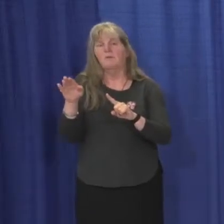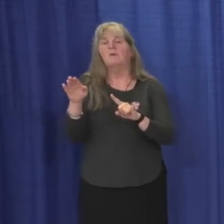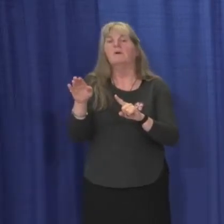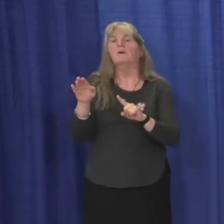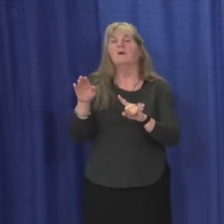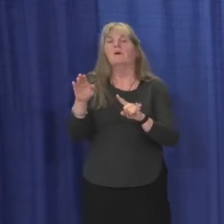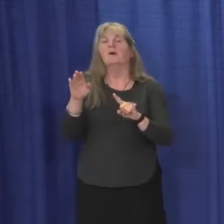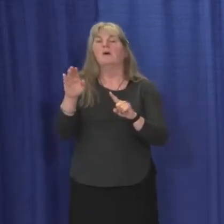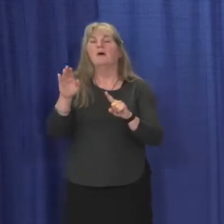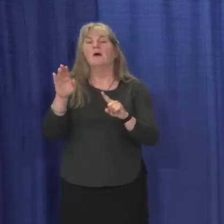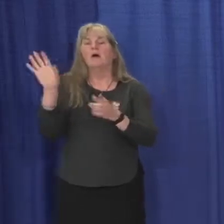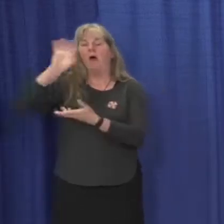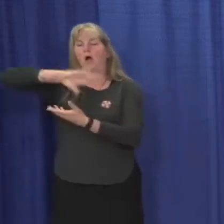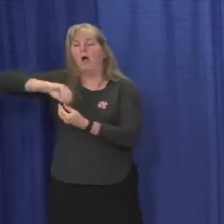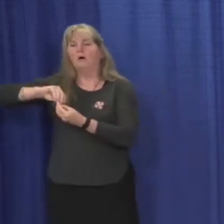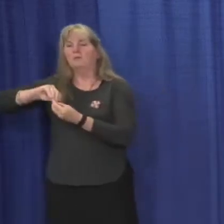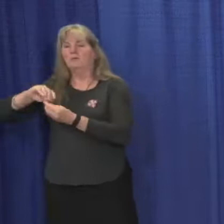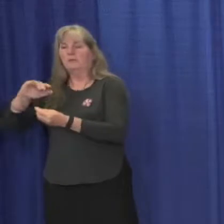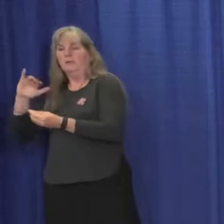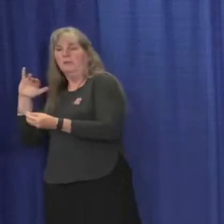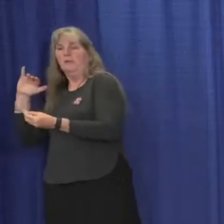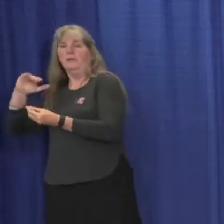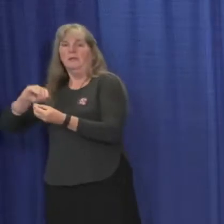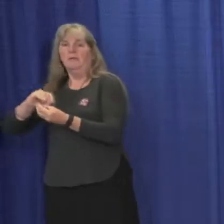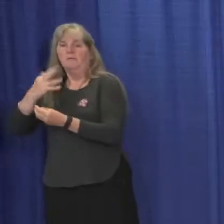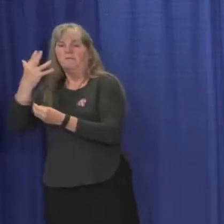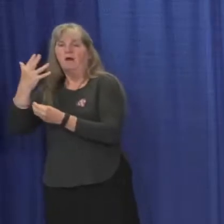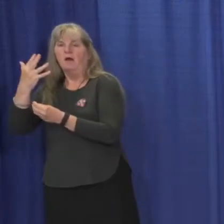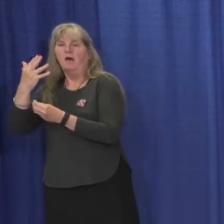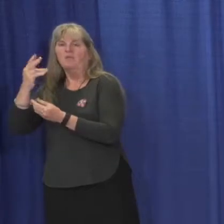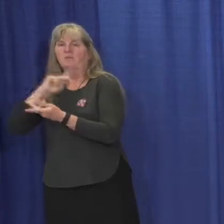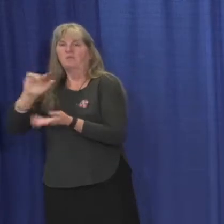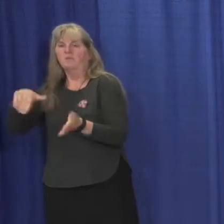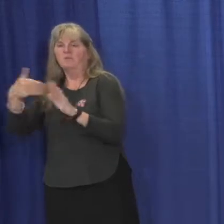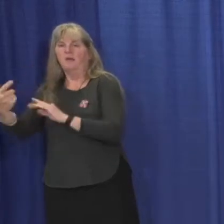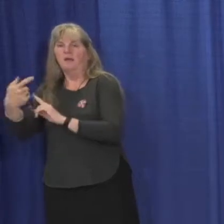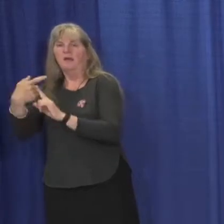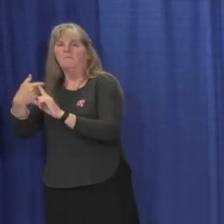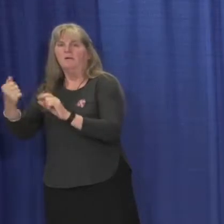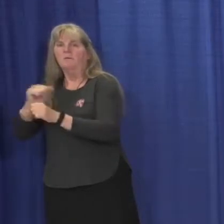early June and we have five deaths overall since the onset